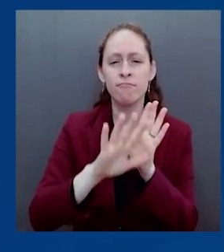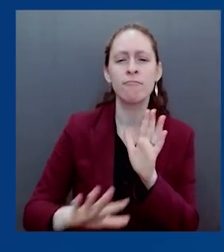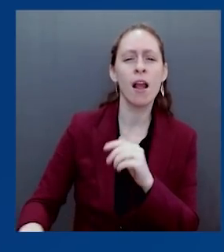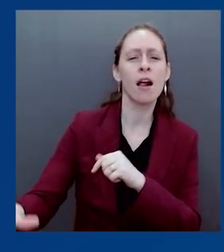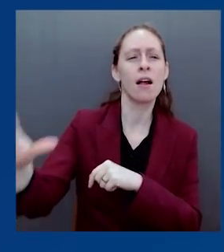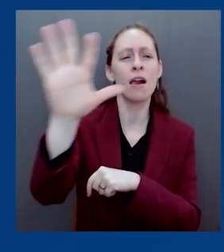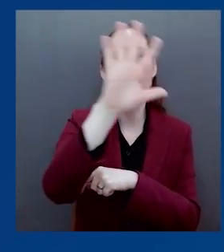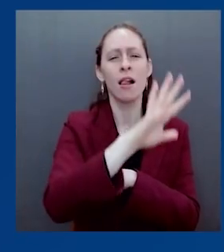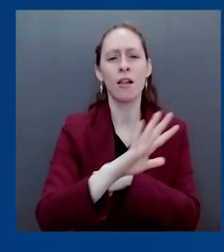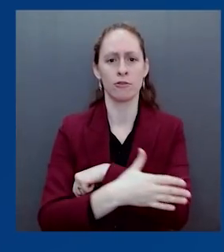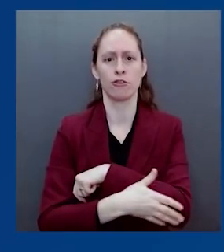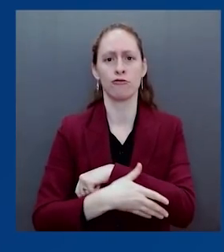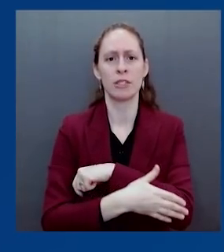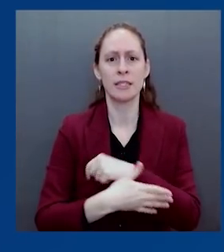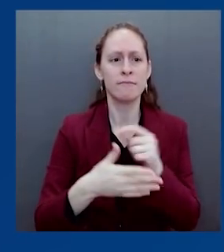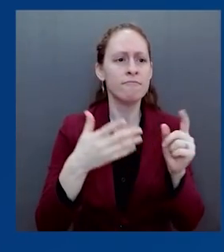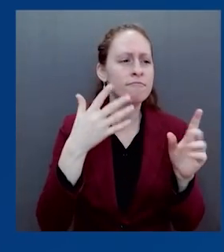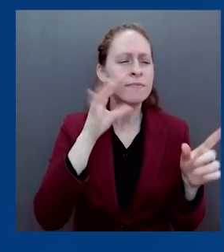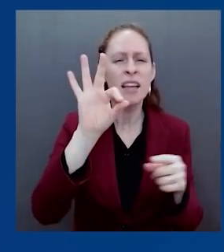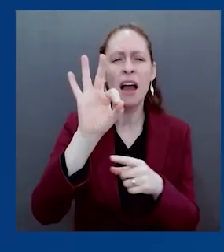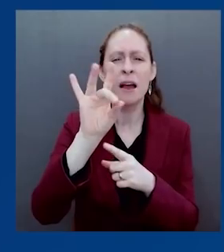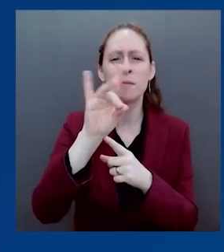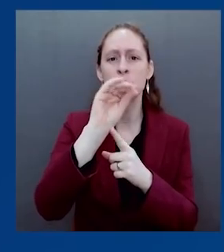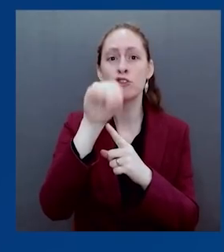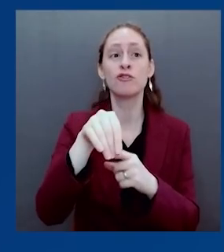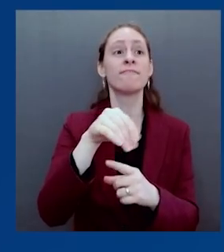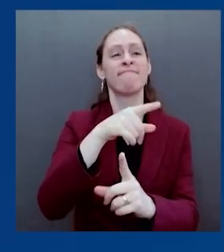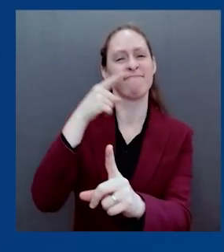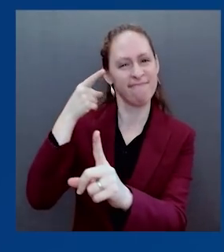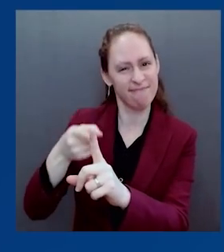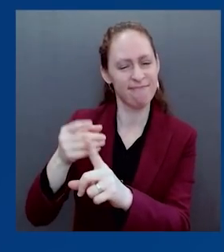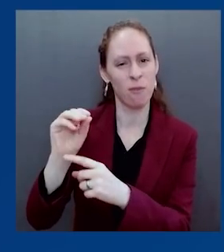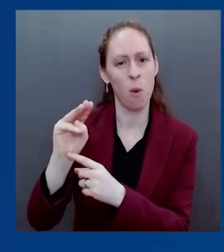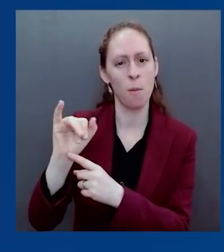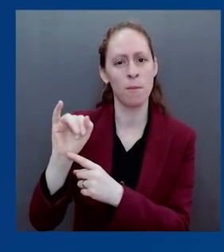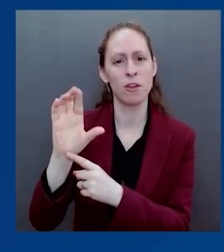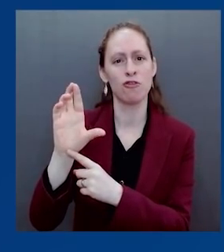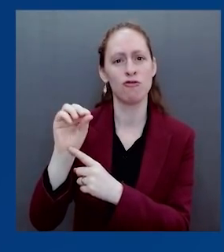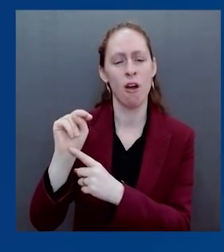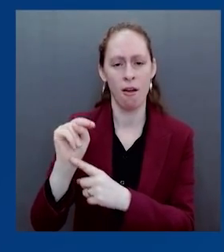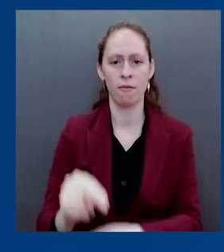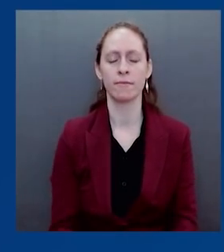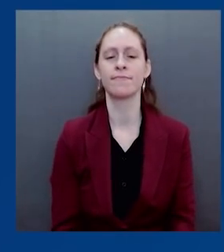in the country. We continue to learn more about Omicron with each passing day,